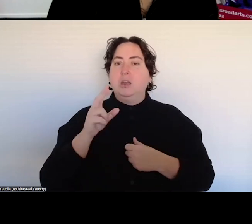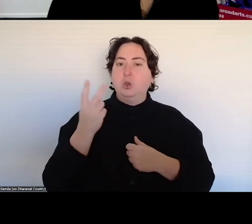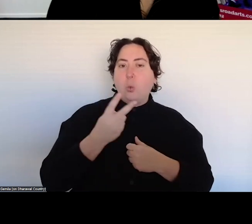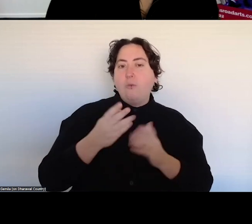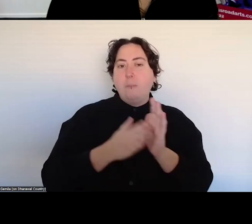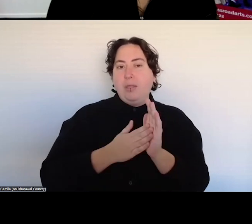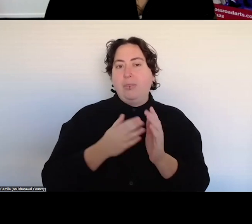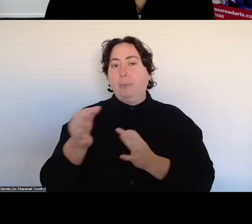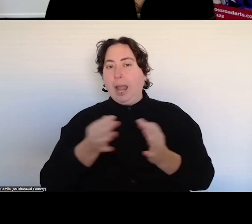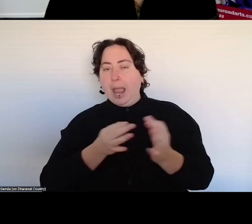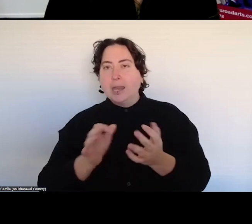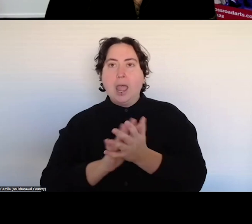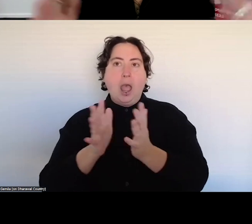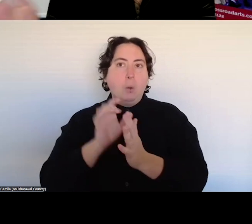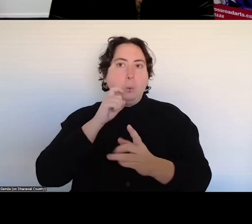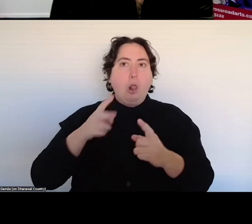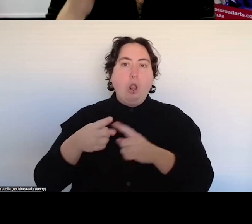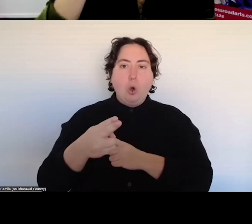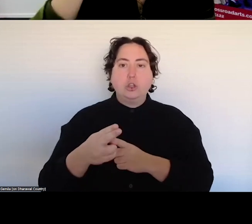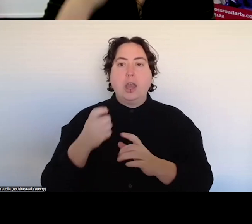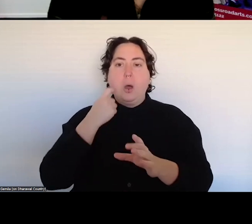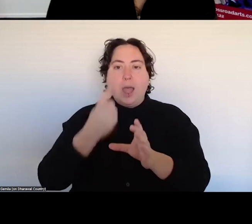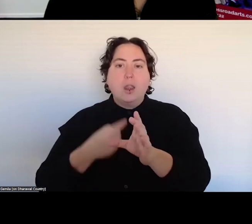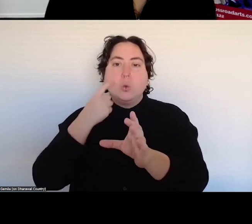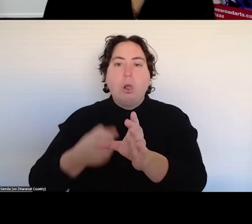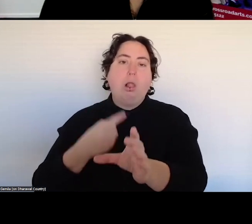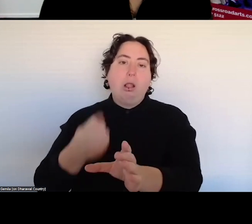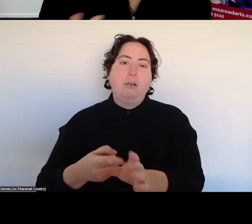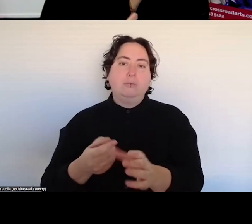launch our annual giving program. The whole team, including our artists,